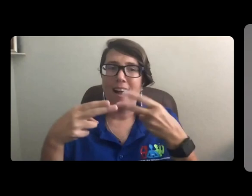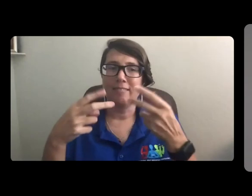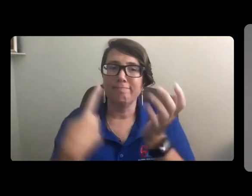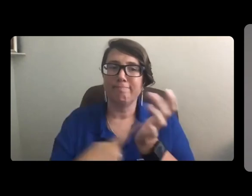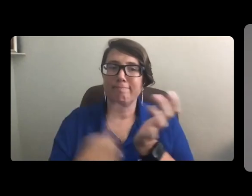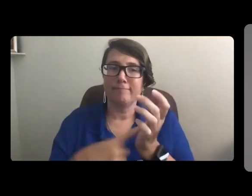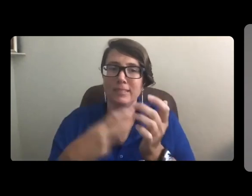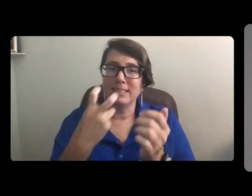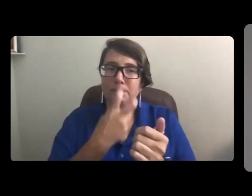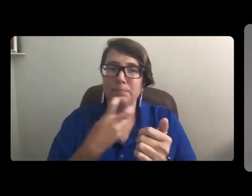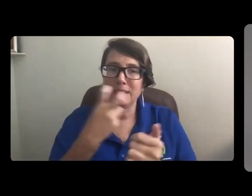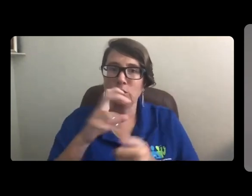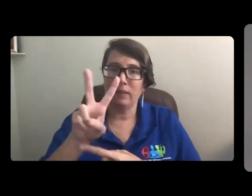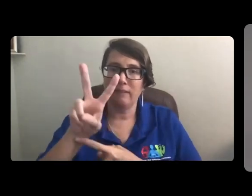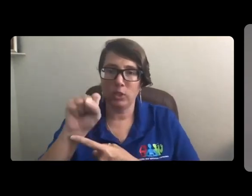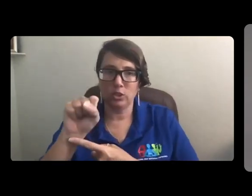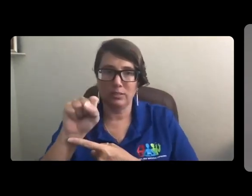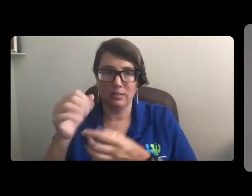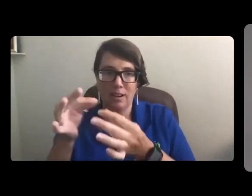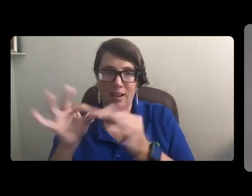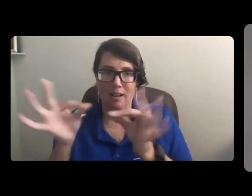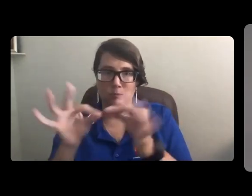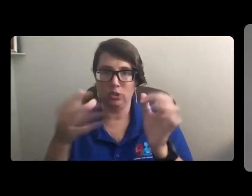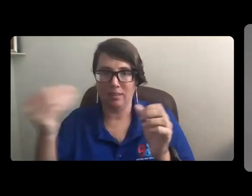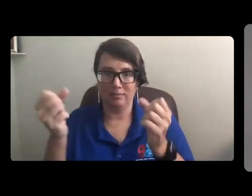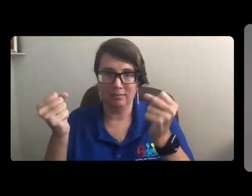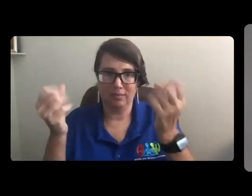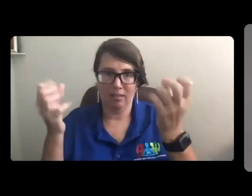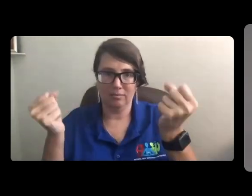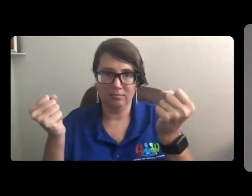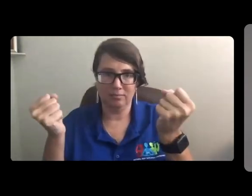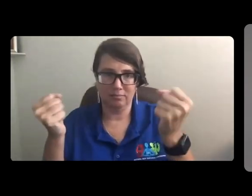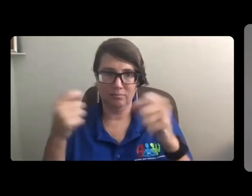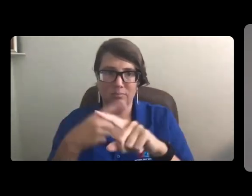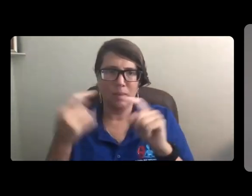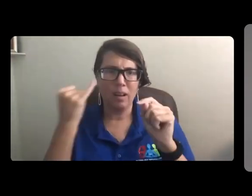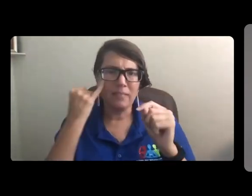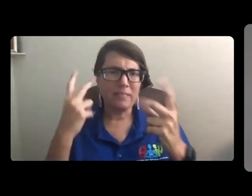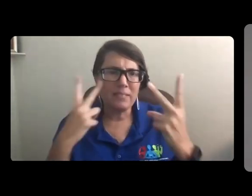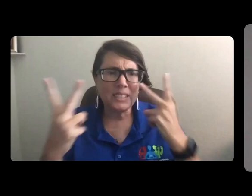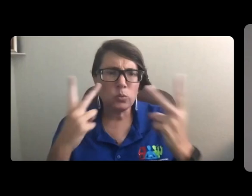One of your slides talks about the speech versus captions and signs, but